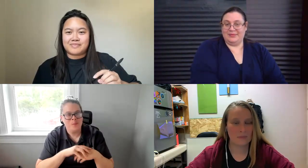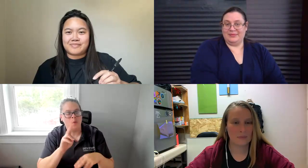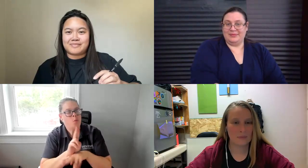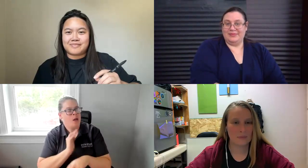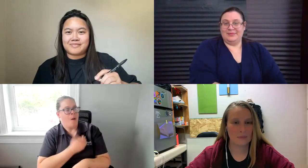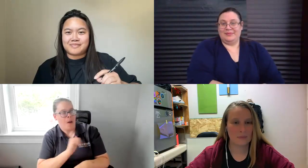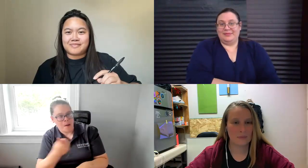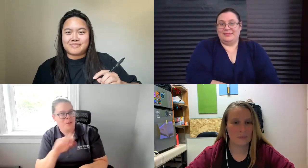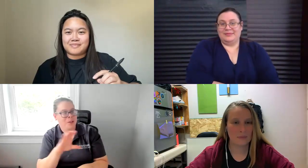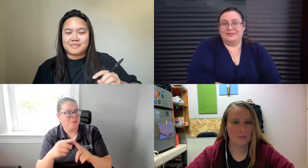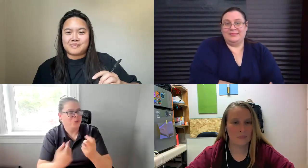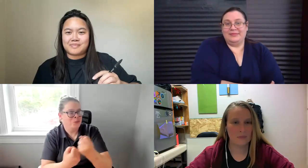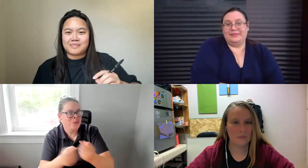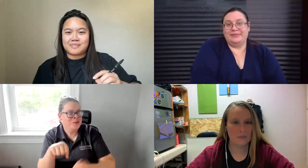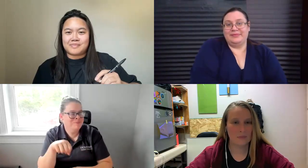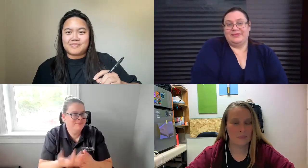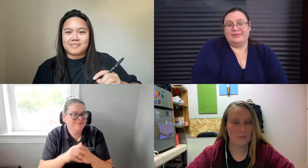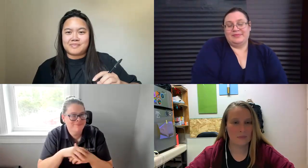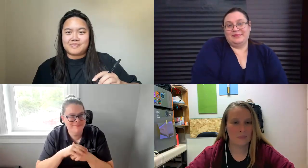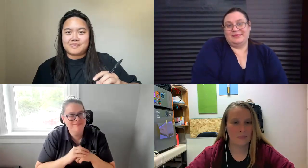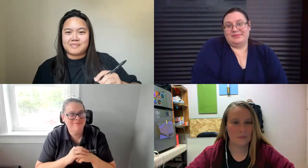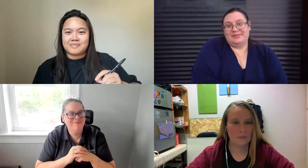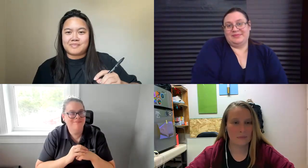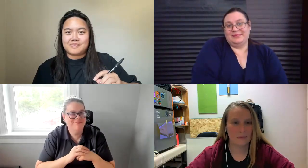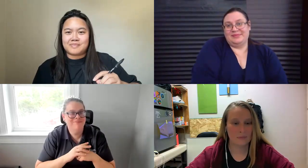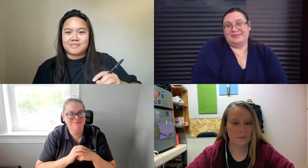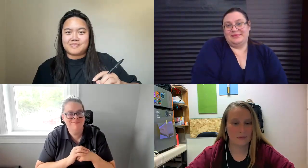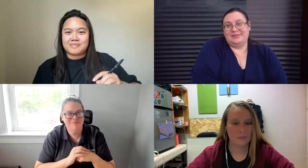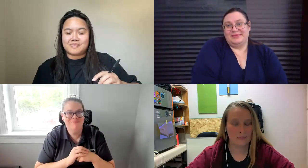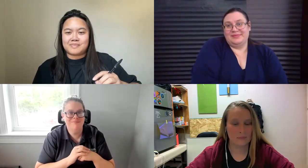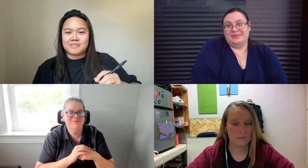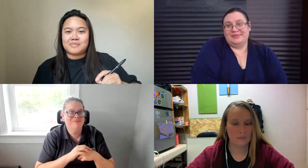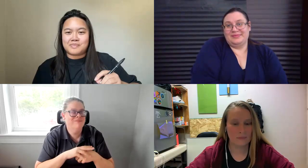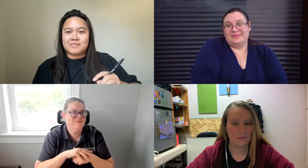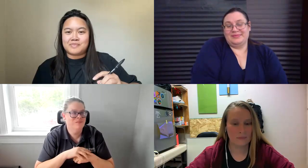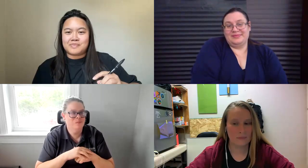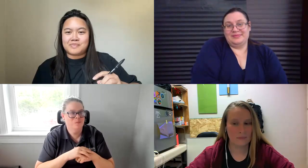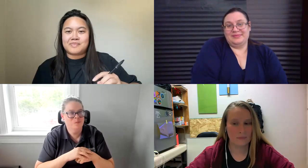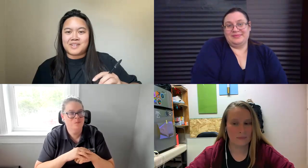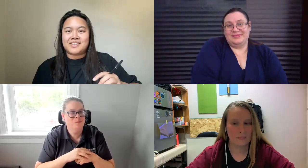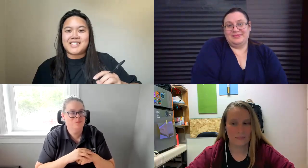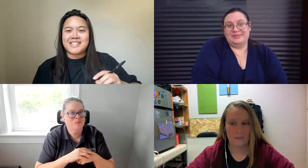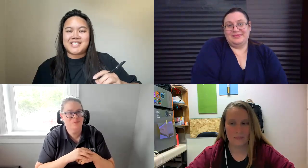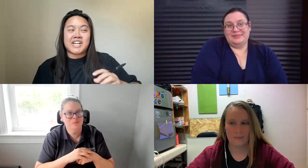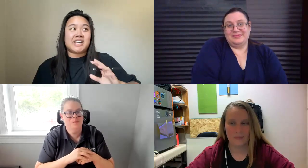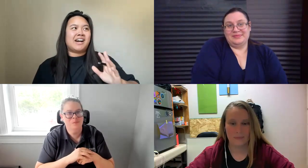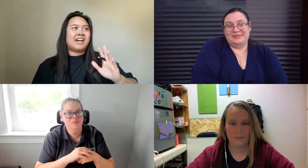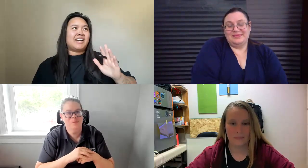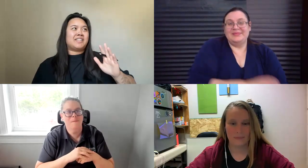who also works on homes, as well. And we have other companies who supported us during our journey, as well. This is stunning.